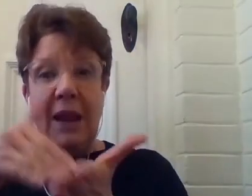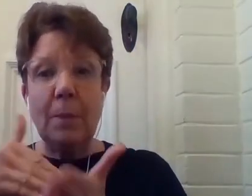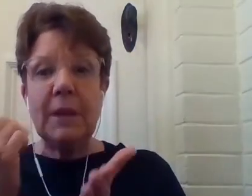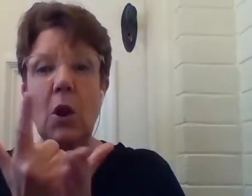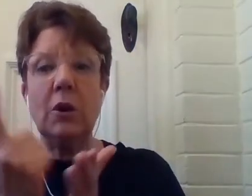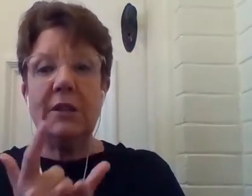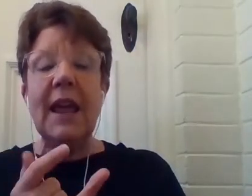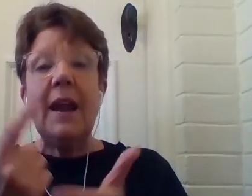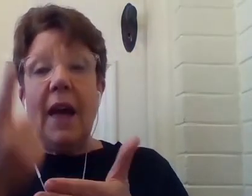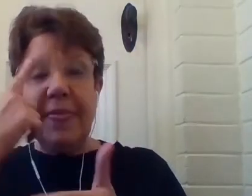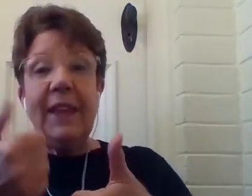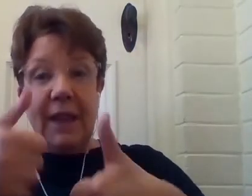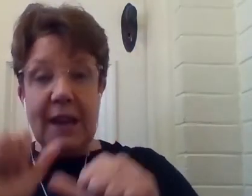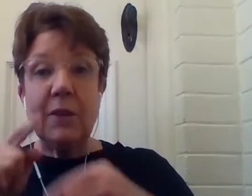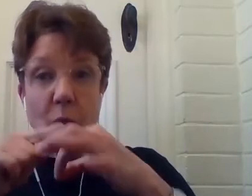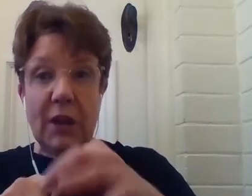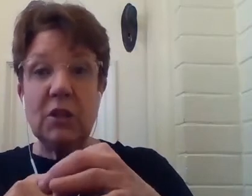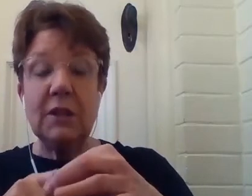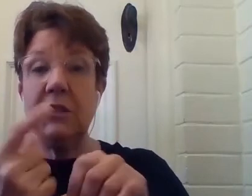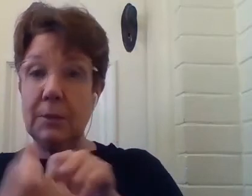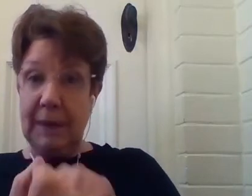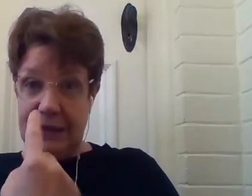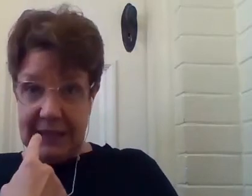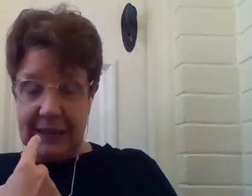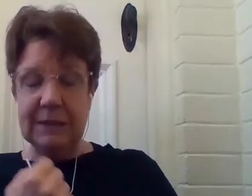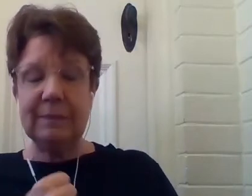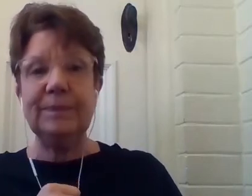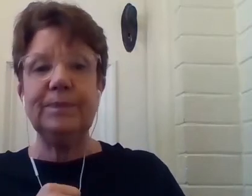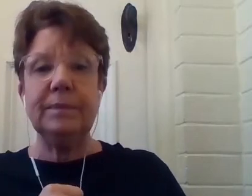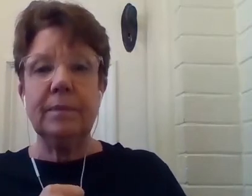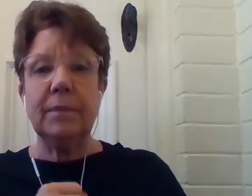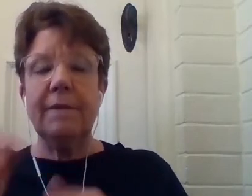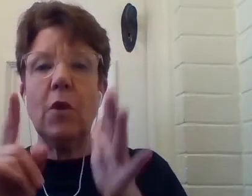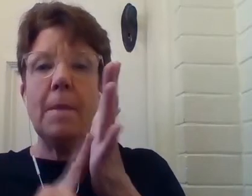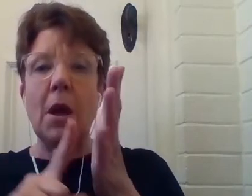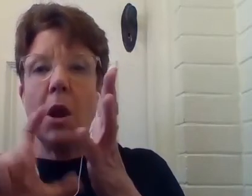follow-on question has just come through from Lucas." High Monica, to